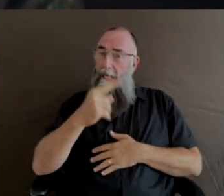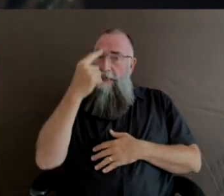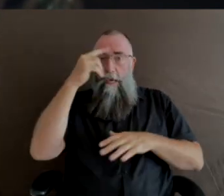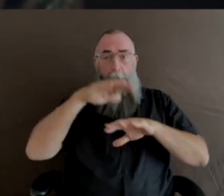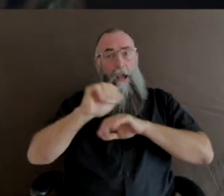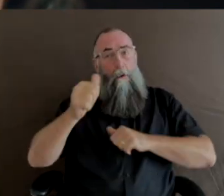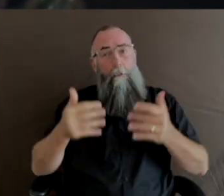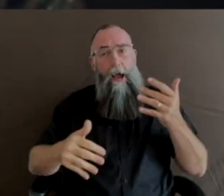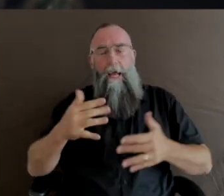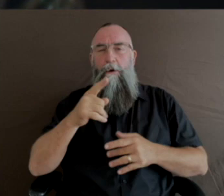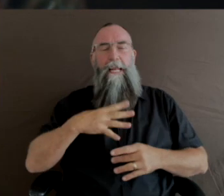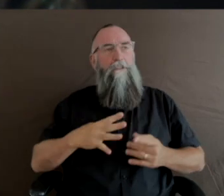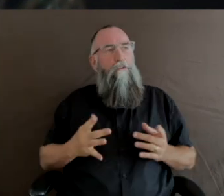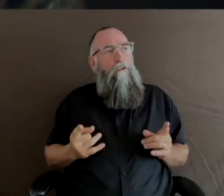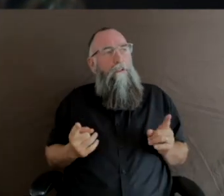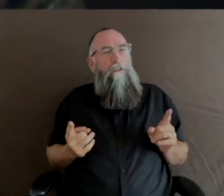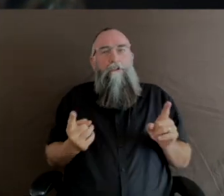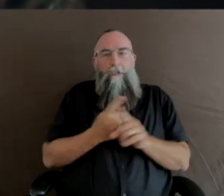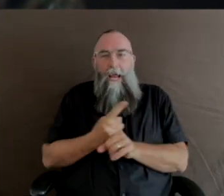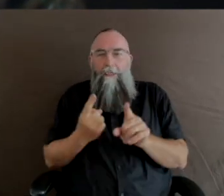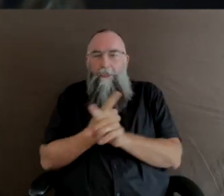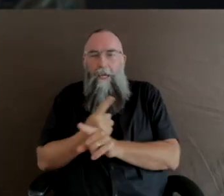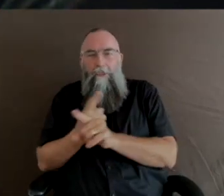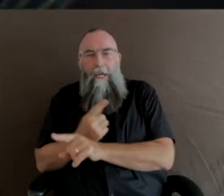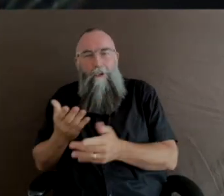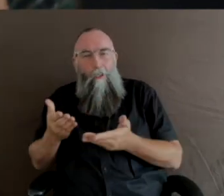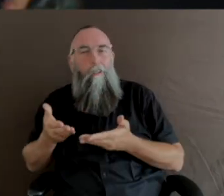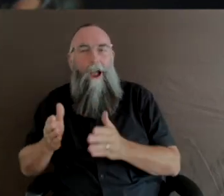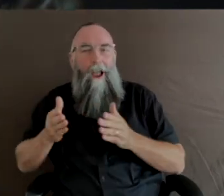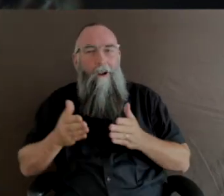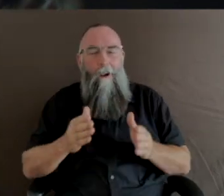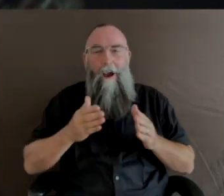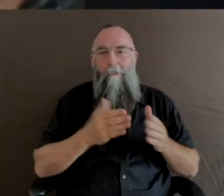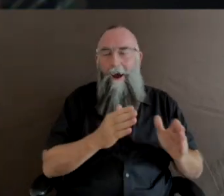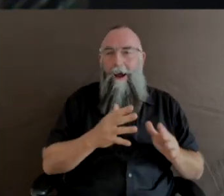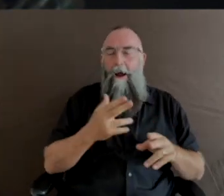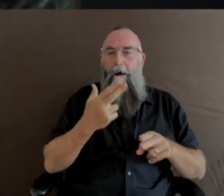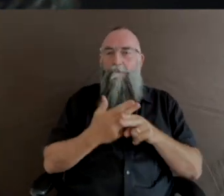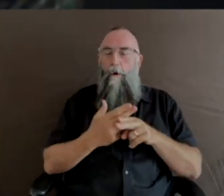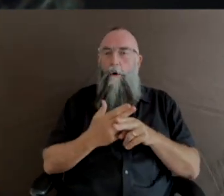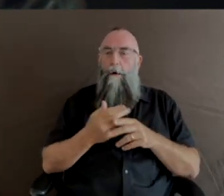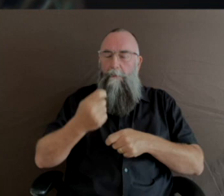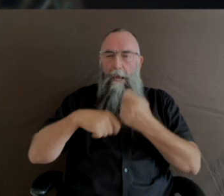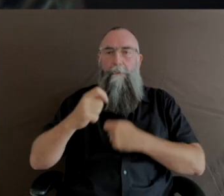reorganising the synapses in order to alleviate that, but combining it with metaphysical